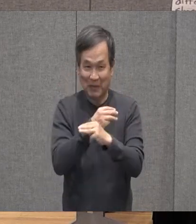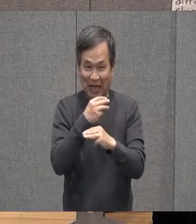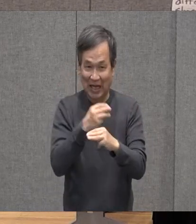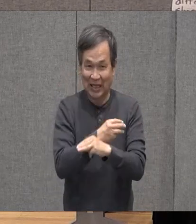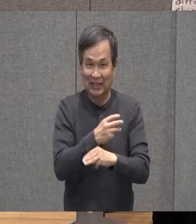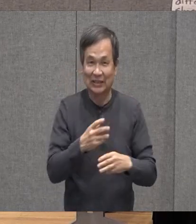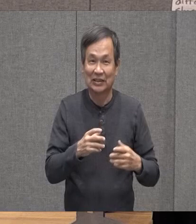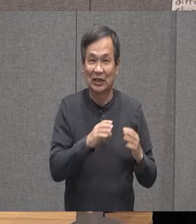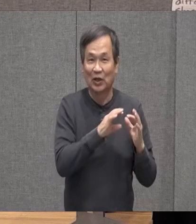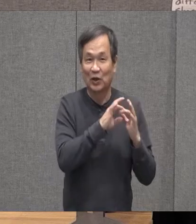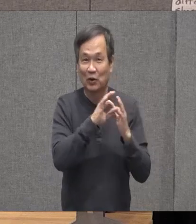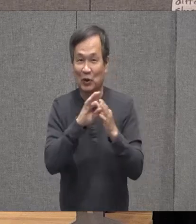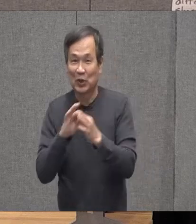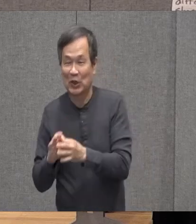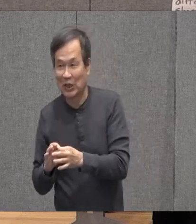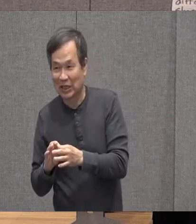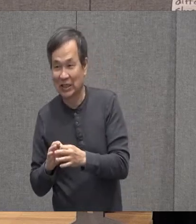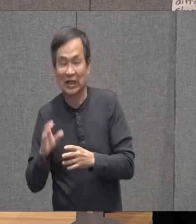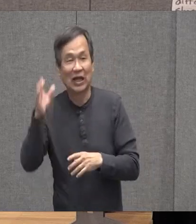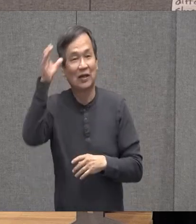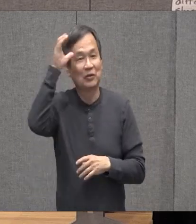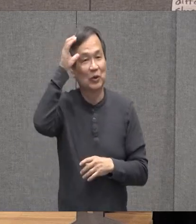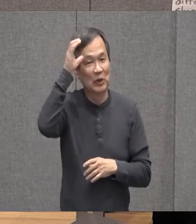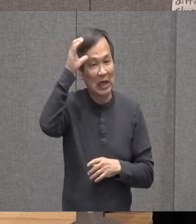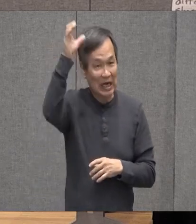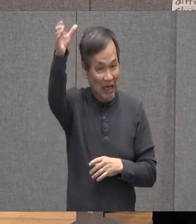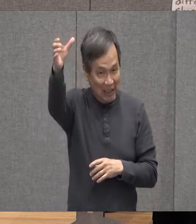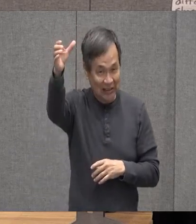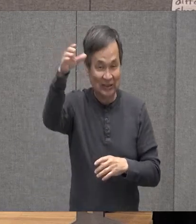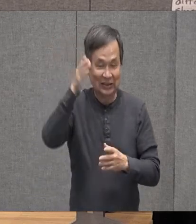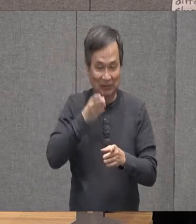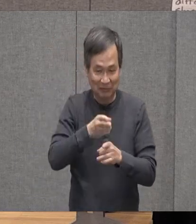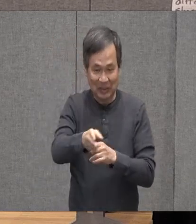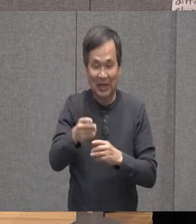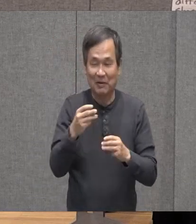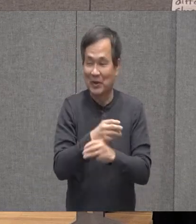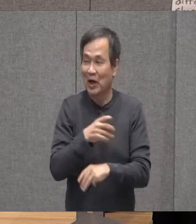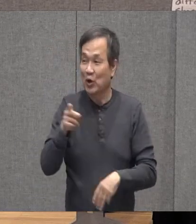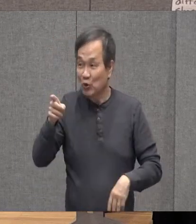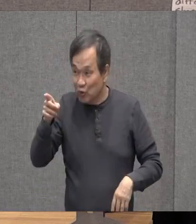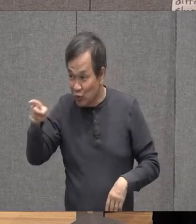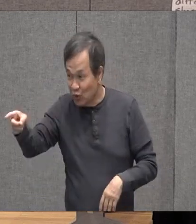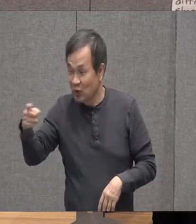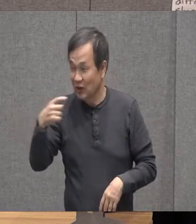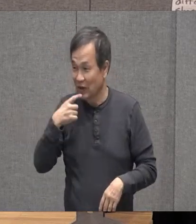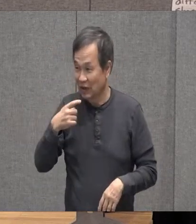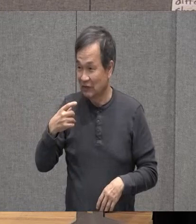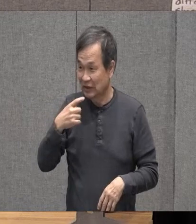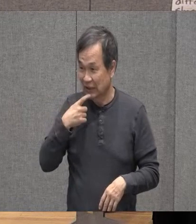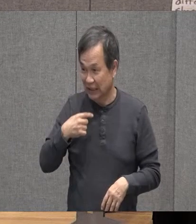to a mathematical concept, and you have to describe them. I cannot see them,